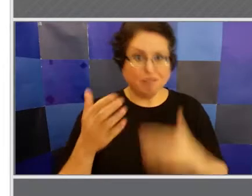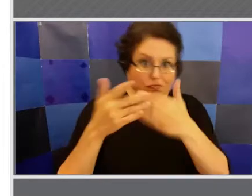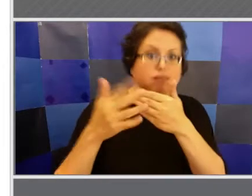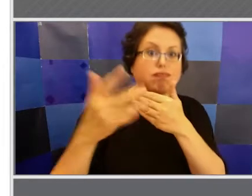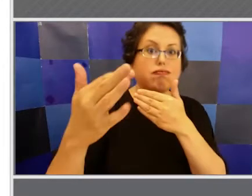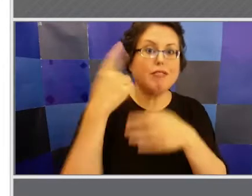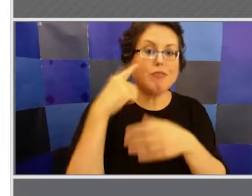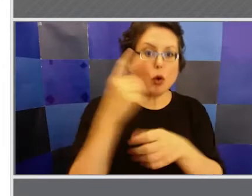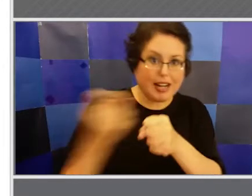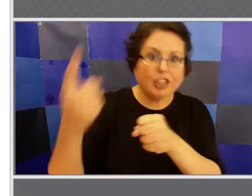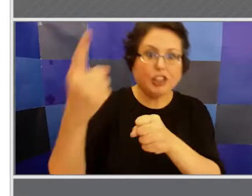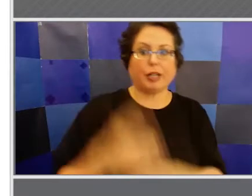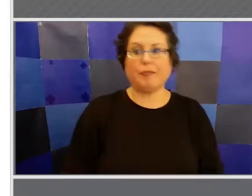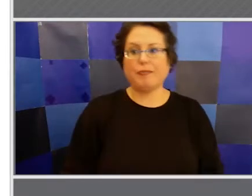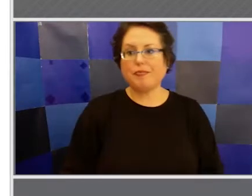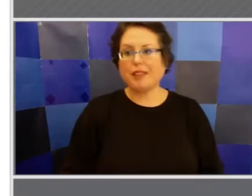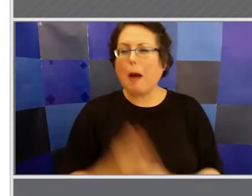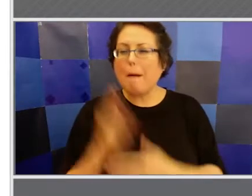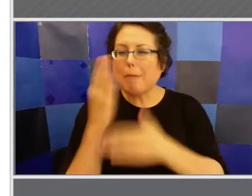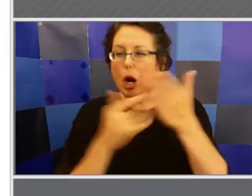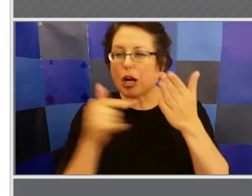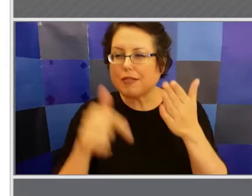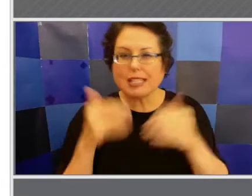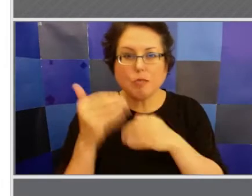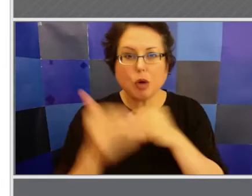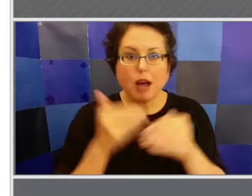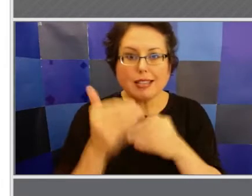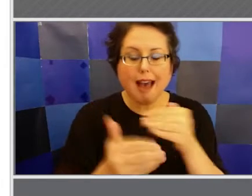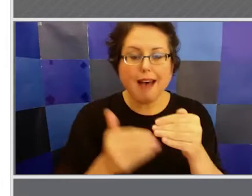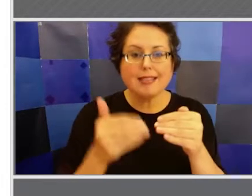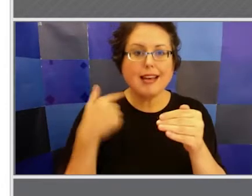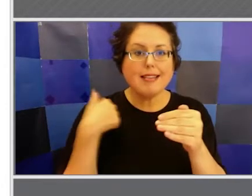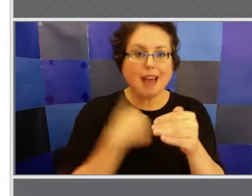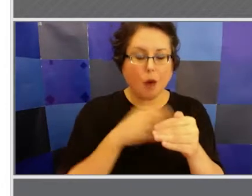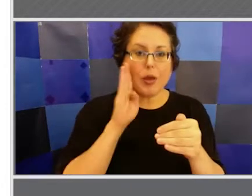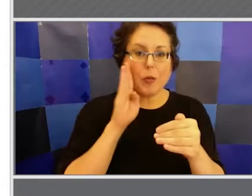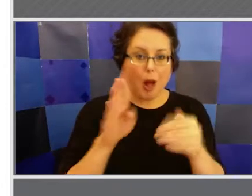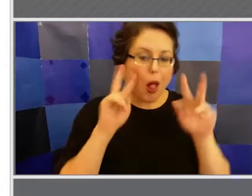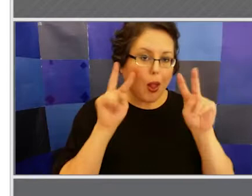So, part of this processes is we're going to look at on proposals for next year we're